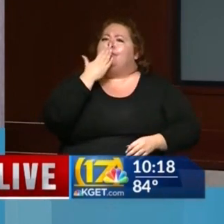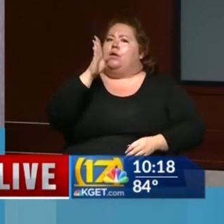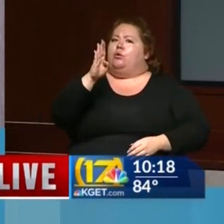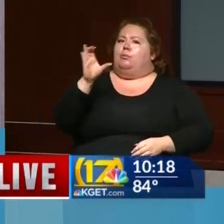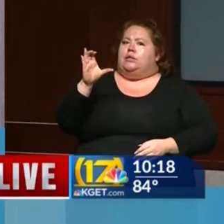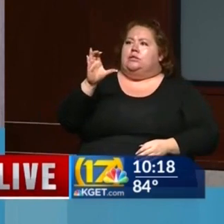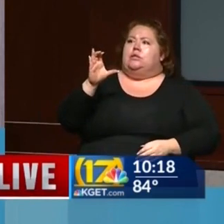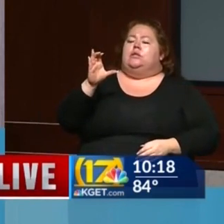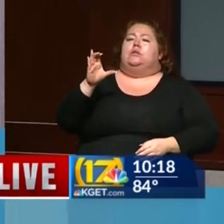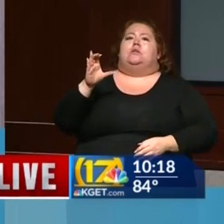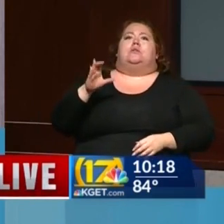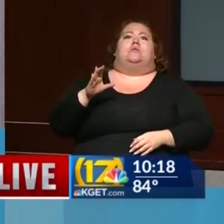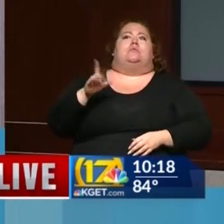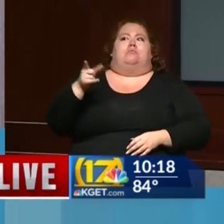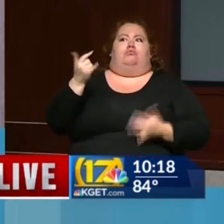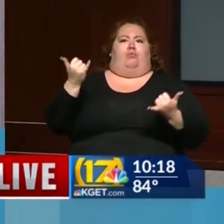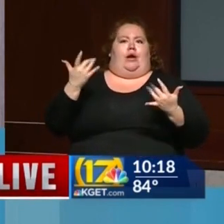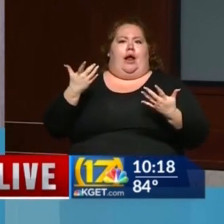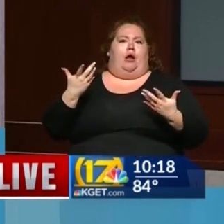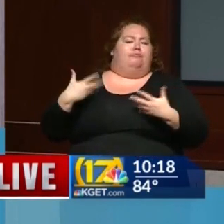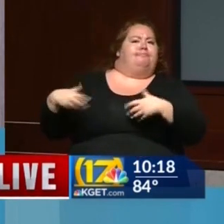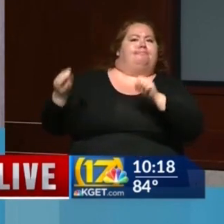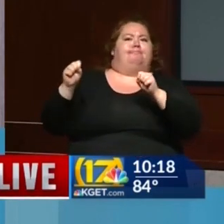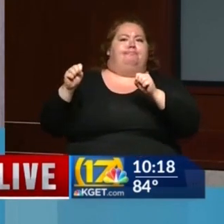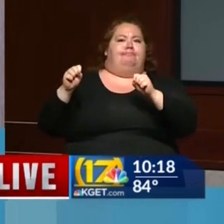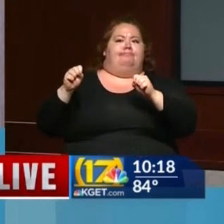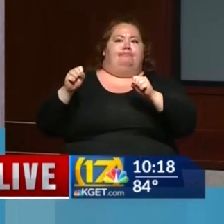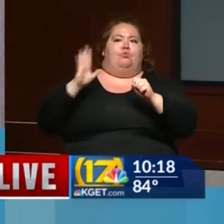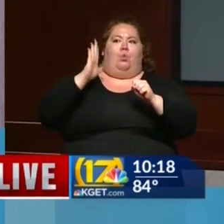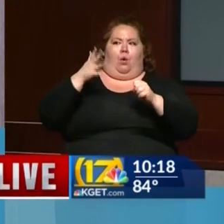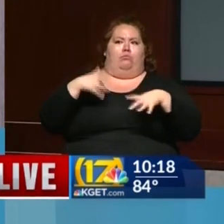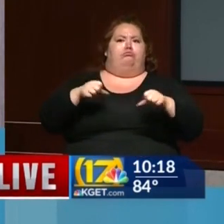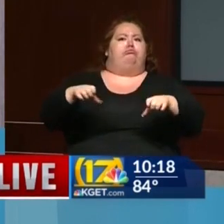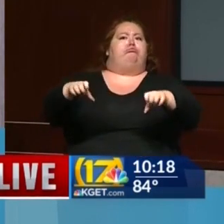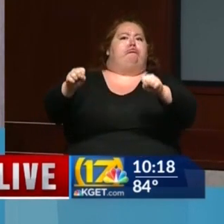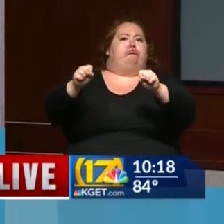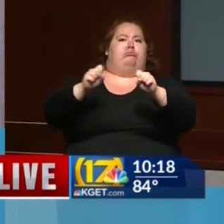WE ARE HOSTING A FREE TESTING SITE AT YOUR LOCATION.